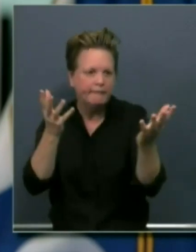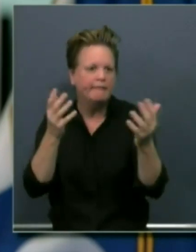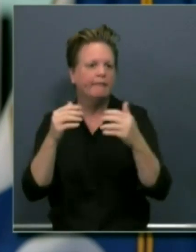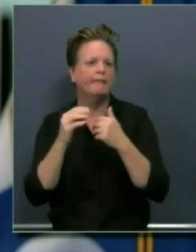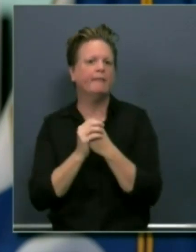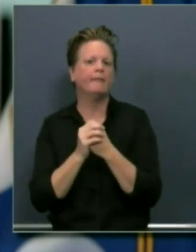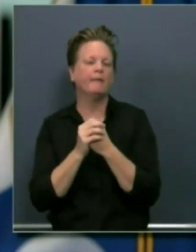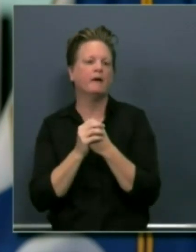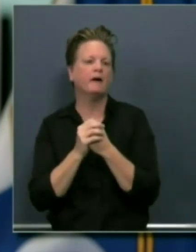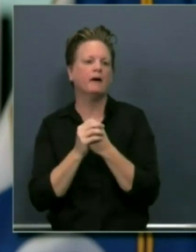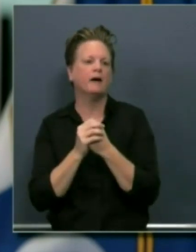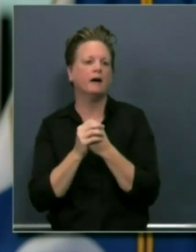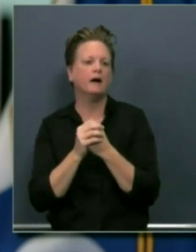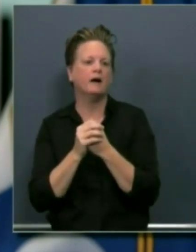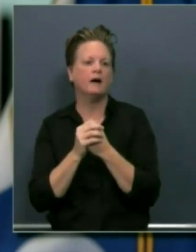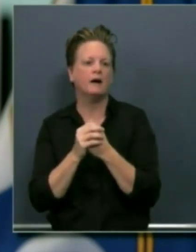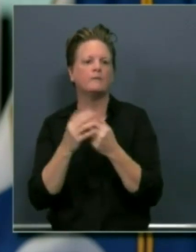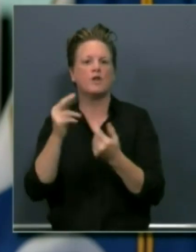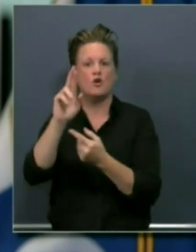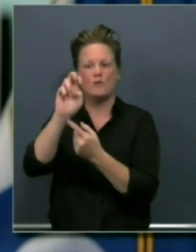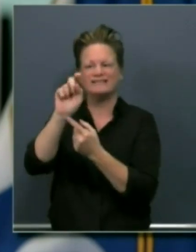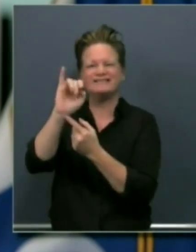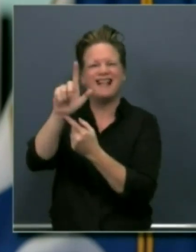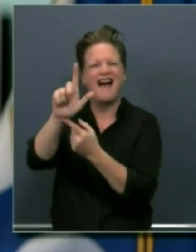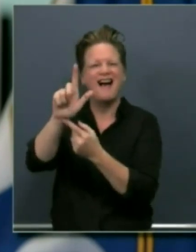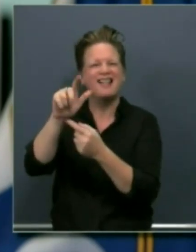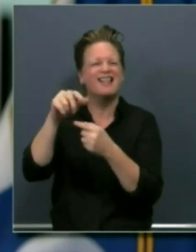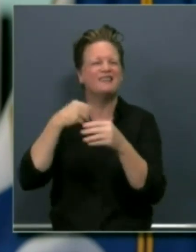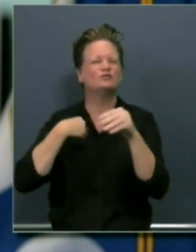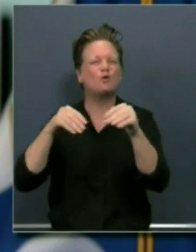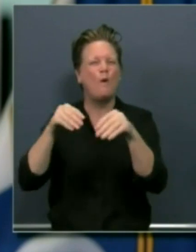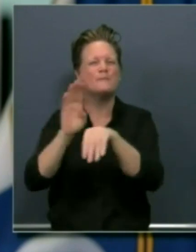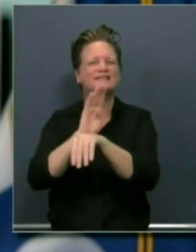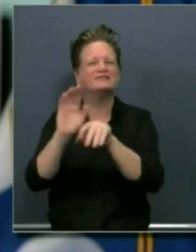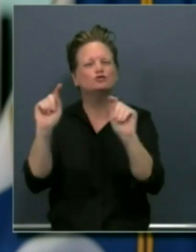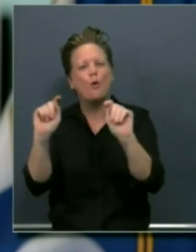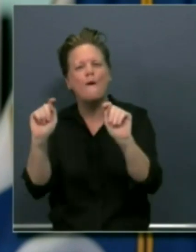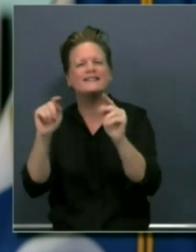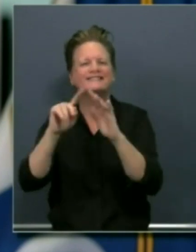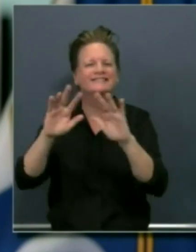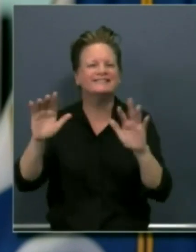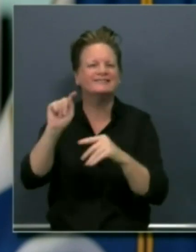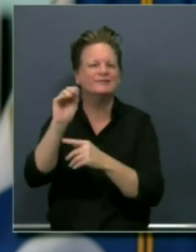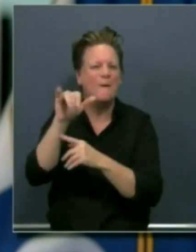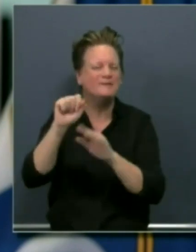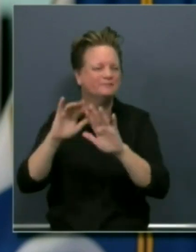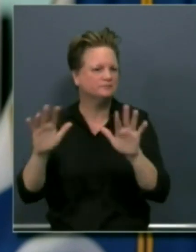LAST WEEK. MADE AN ANNOUNCEMENT. AS RELATES TO